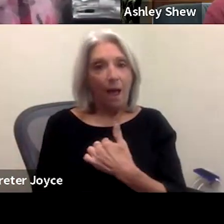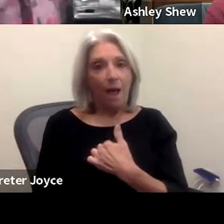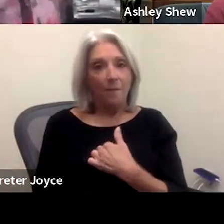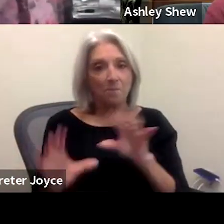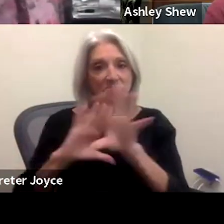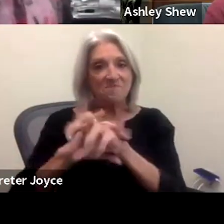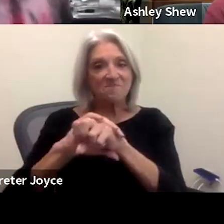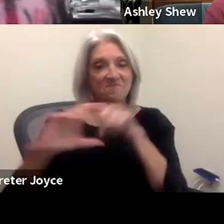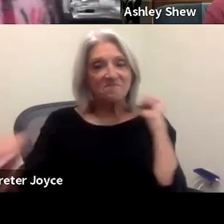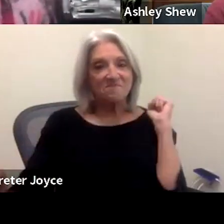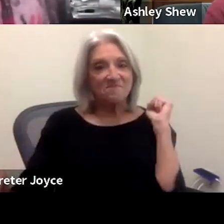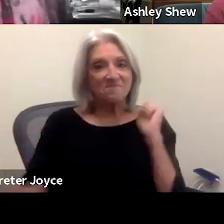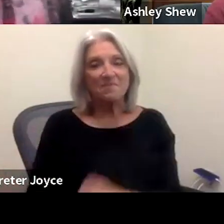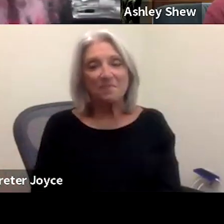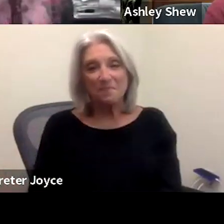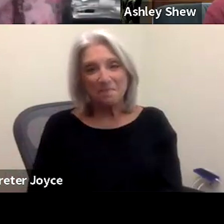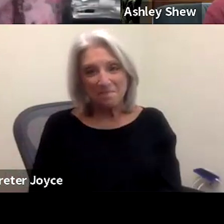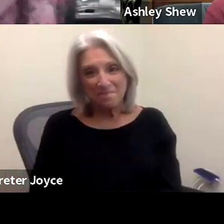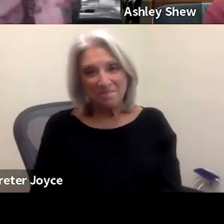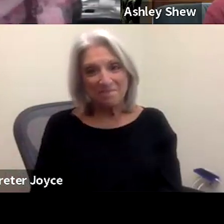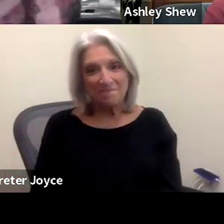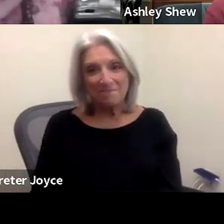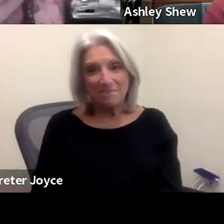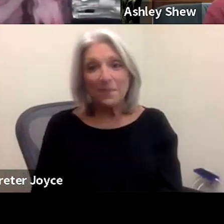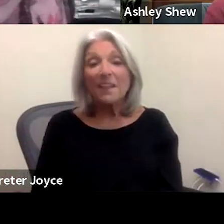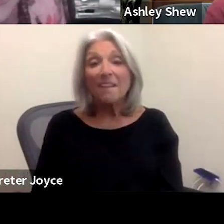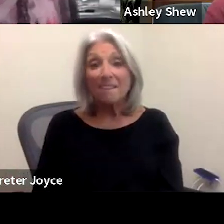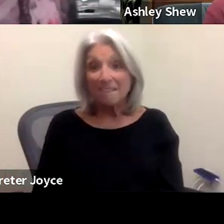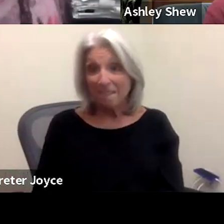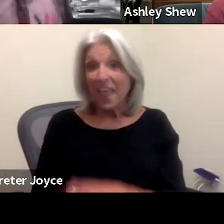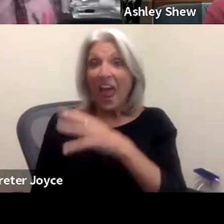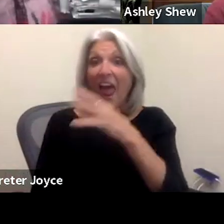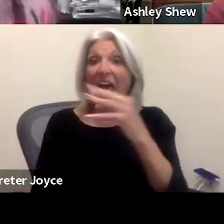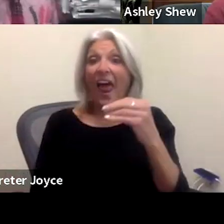Gave it a name. And gave it a name.